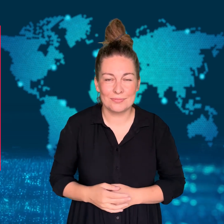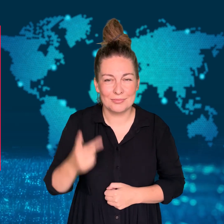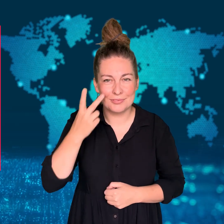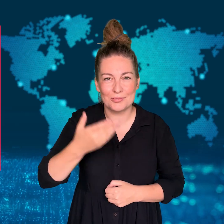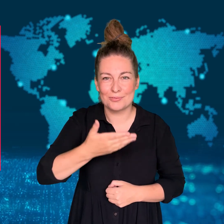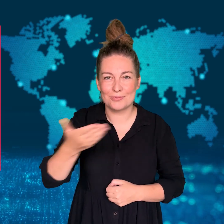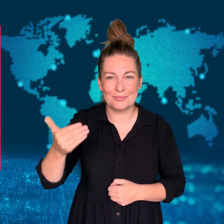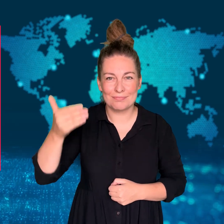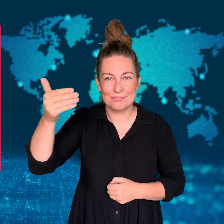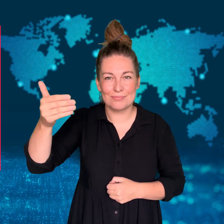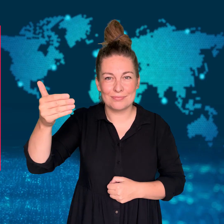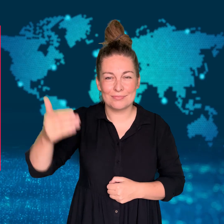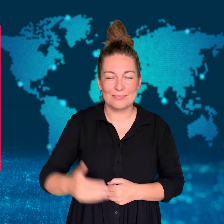See you next time!